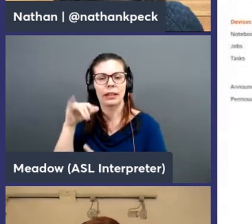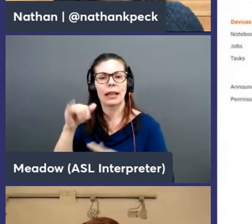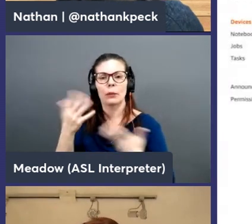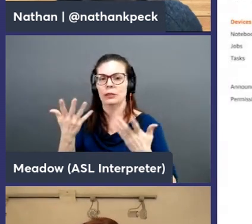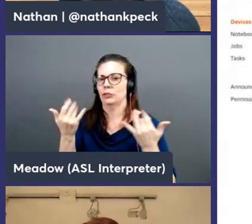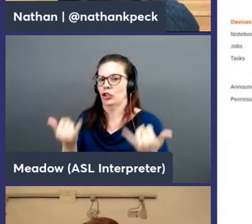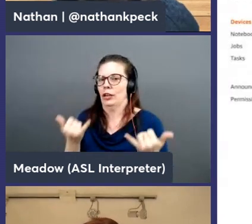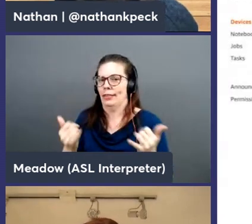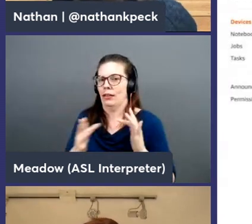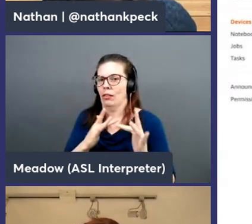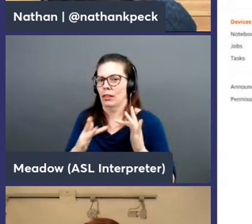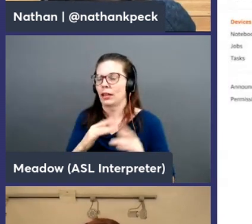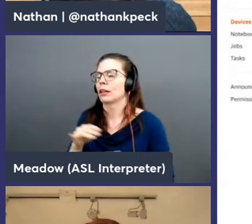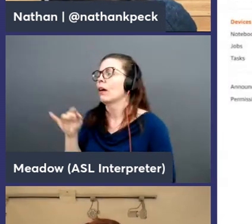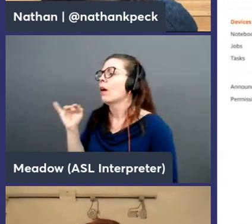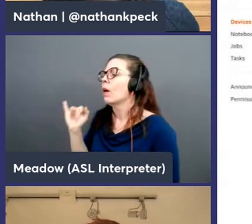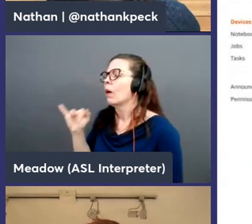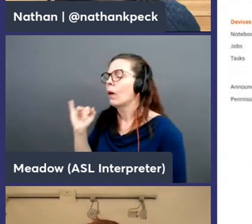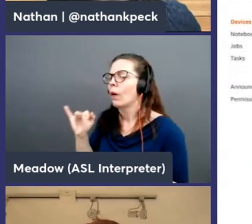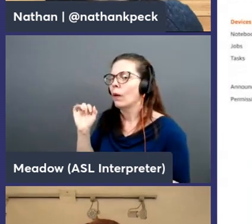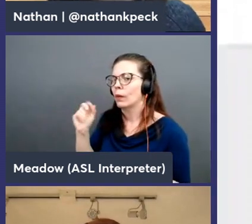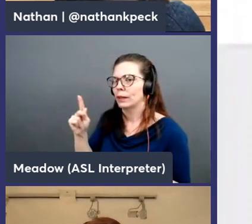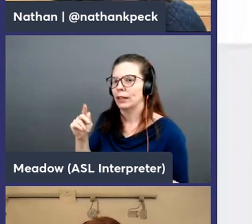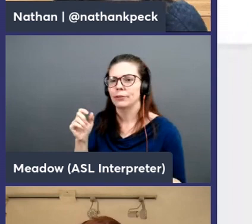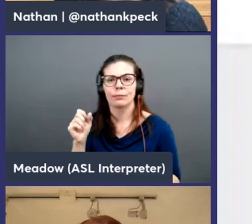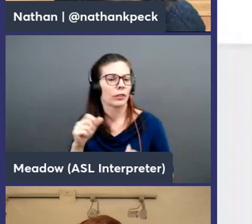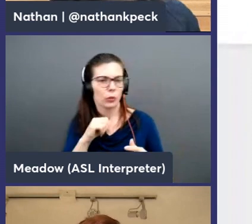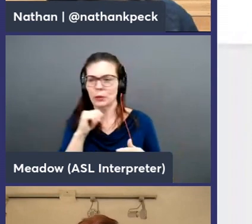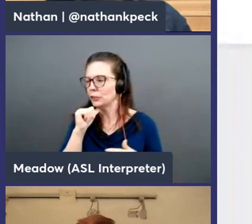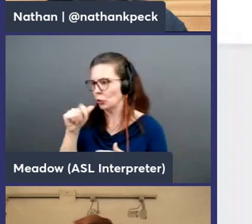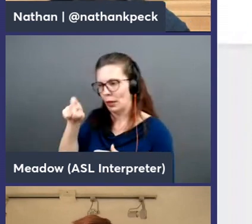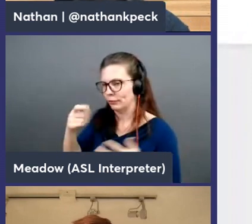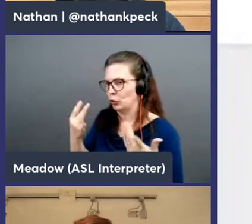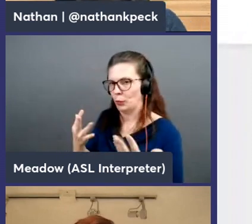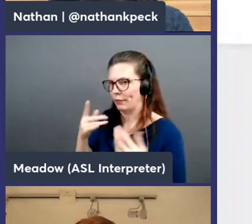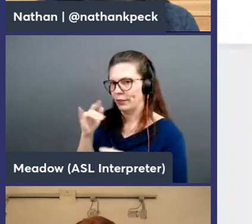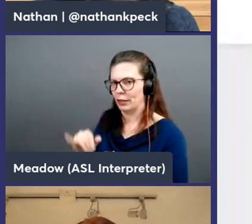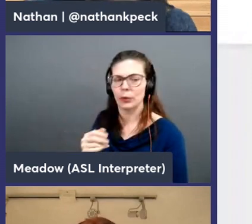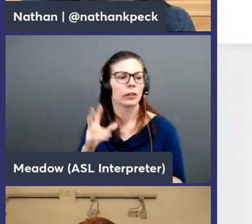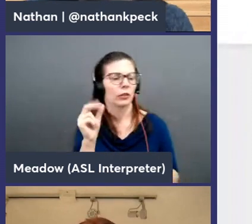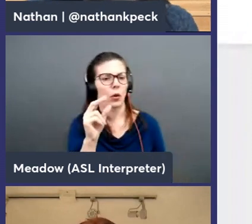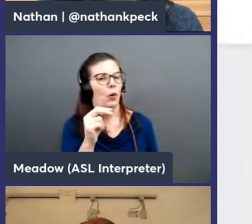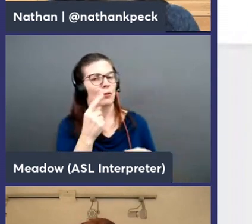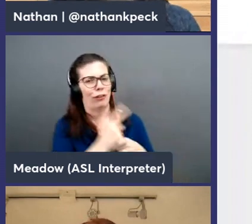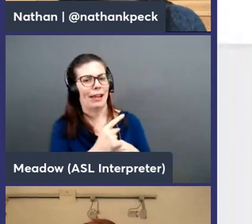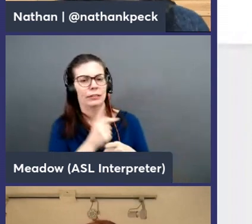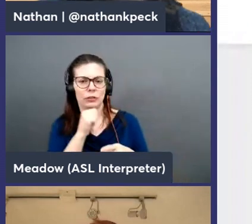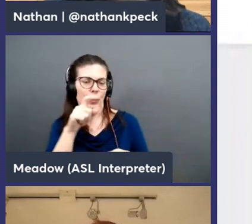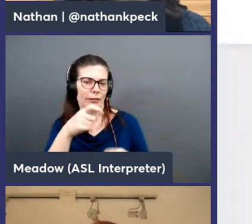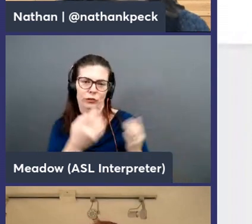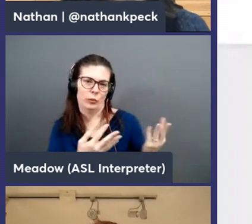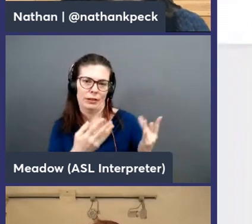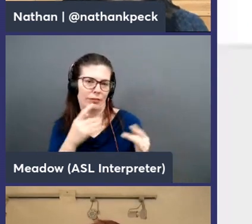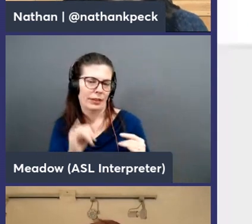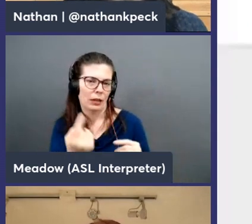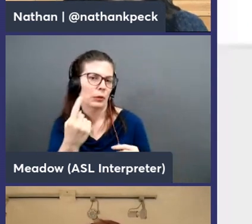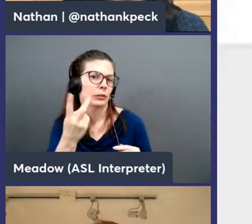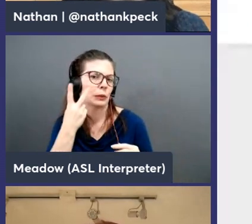Oh, okay. - As we can see here. So we don't have to wait for that one. (chuckles) Right, we don't have to wait for that one in order to actually see that it's running.